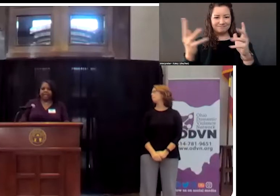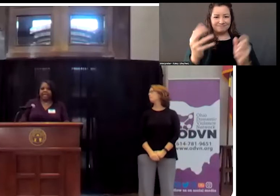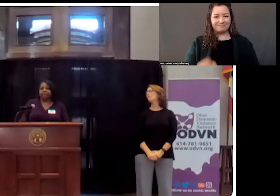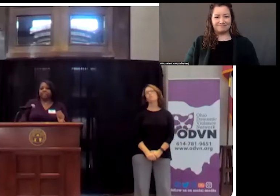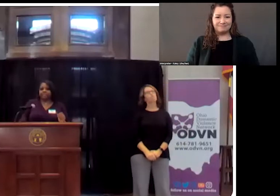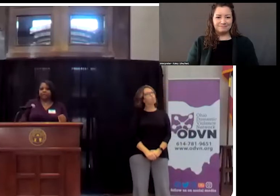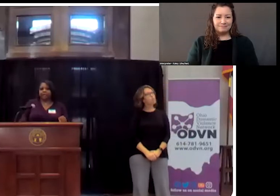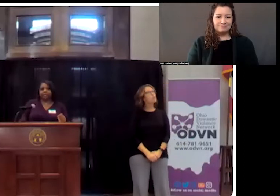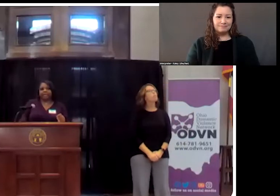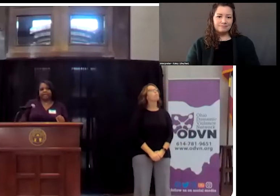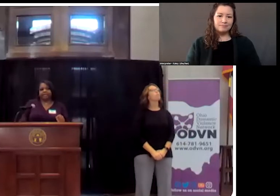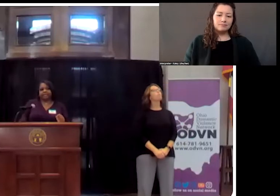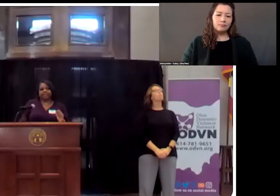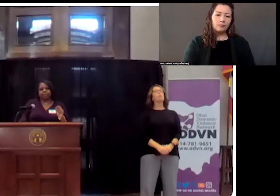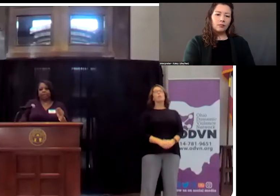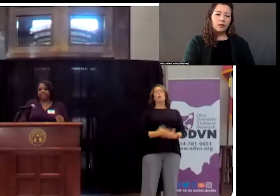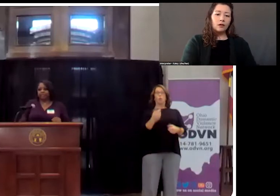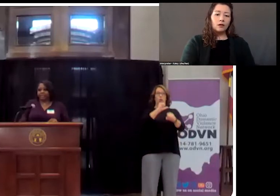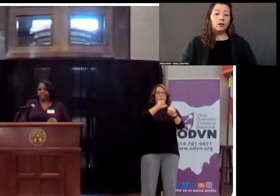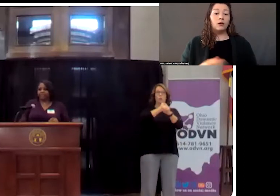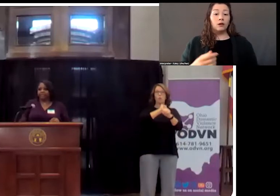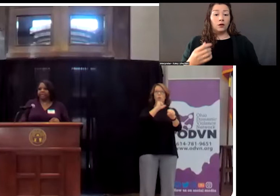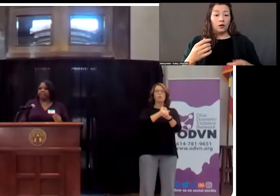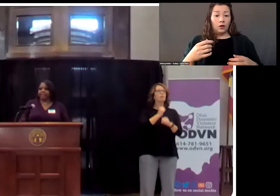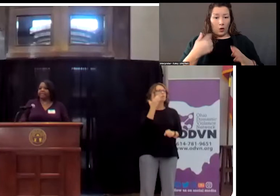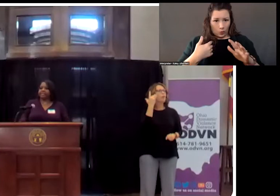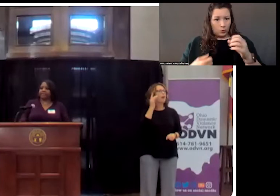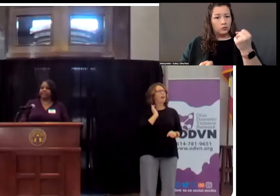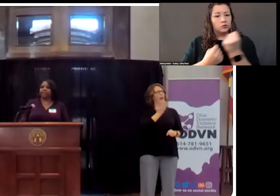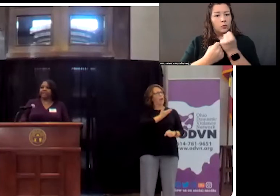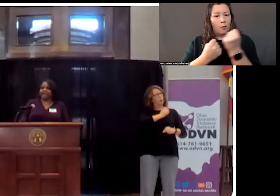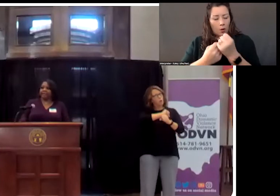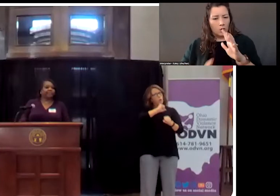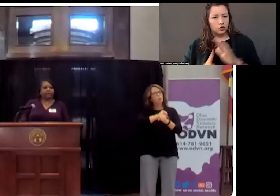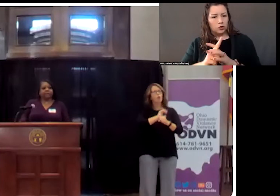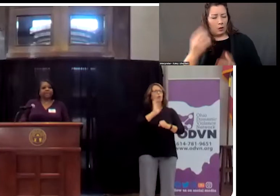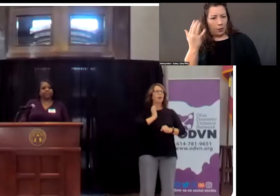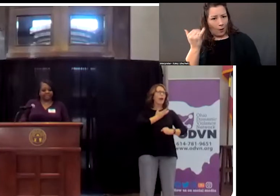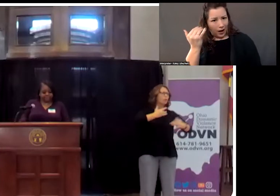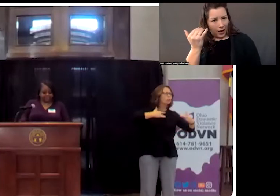and we showed up because of the work that we do. And for the concern that we have for those that we serve.